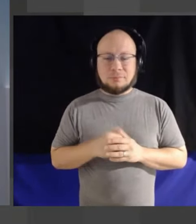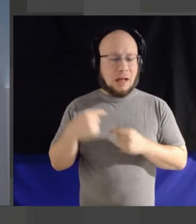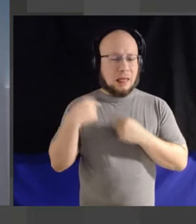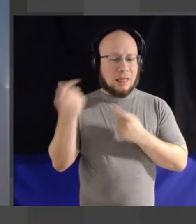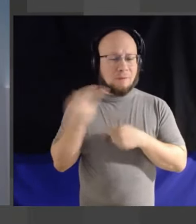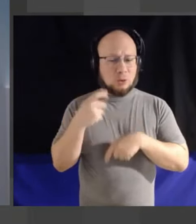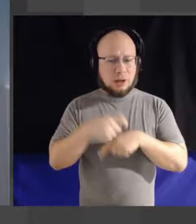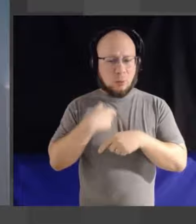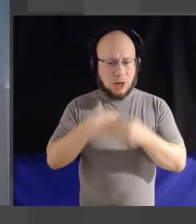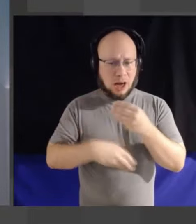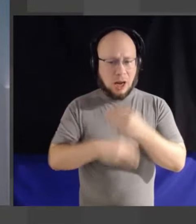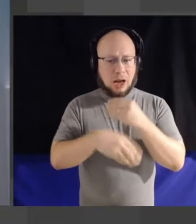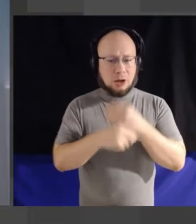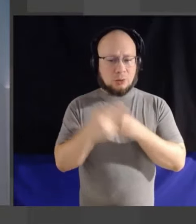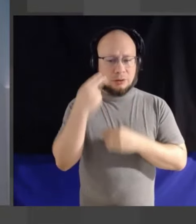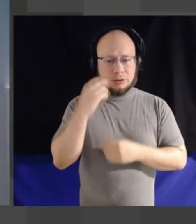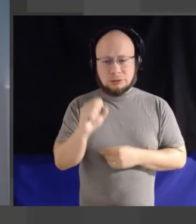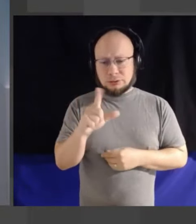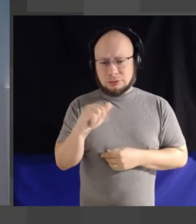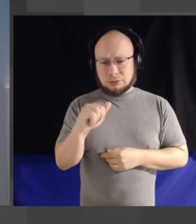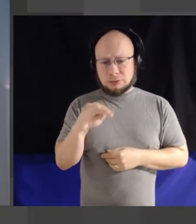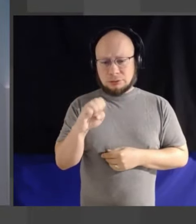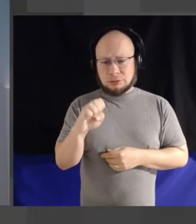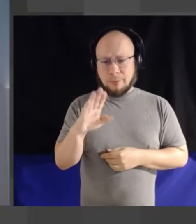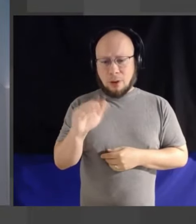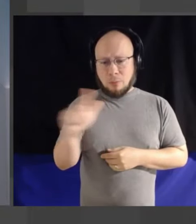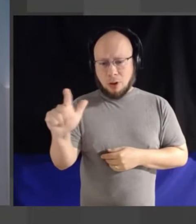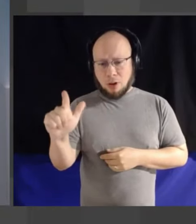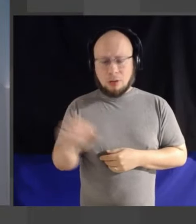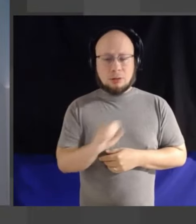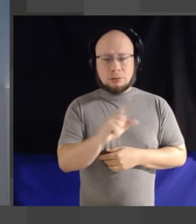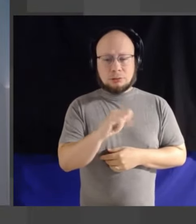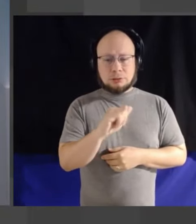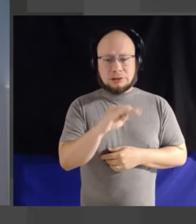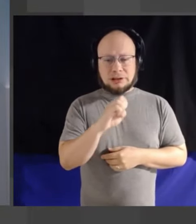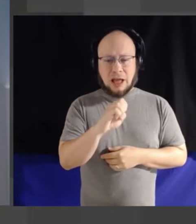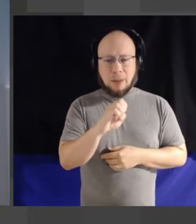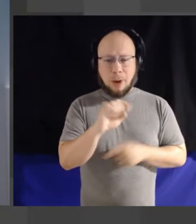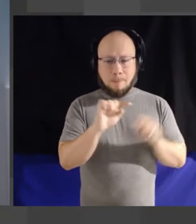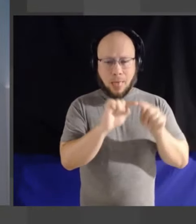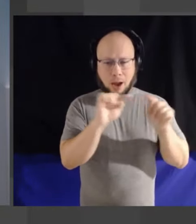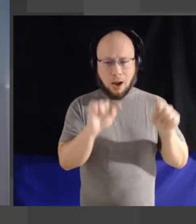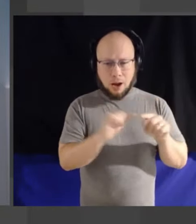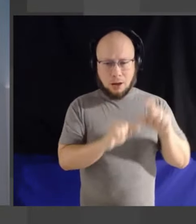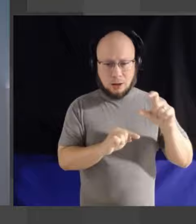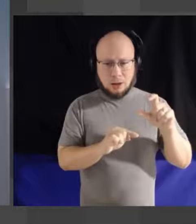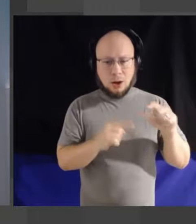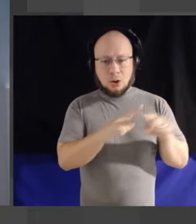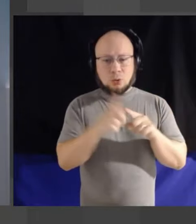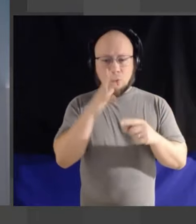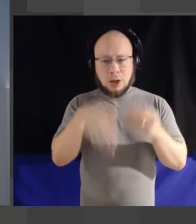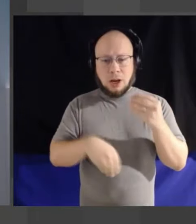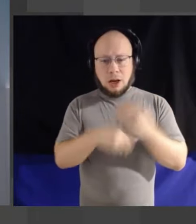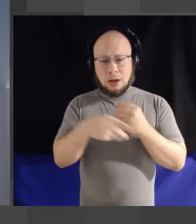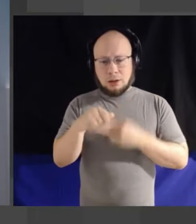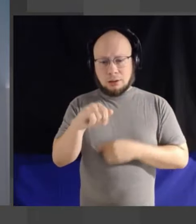IN OUR LAST COUPLE OF RELEASES, YOU MAY HAVE NOTICED THAT WE ADDED SLIMEBALL AND SLIME BLOCKS. WITH THAT, I'M SUPER EXCITED TO